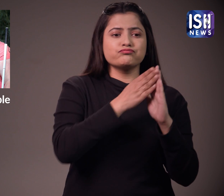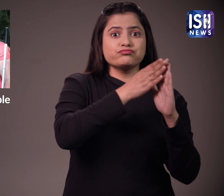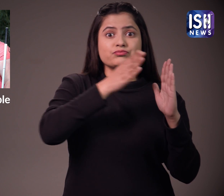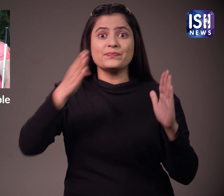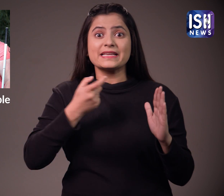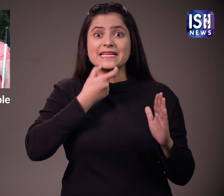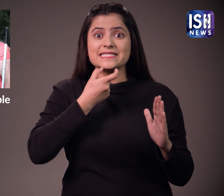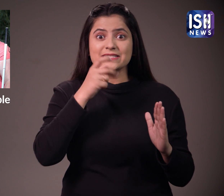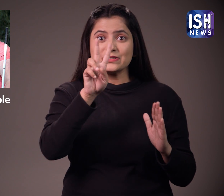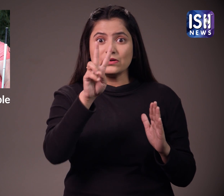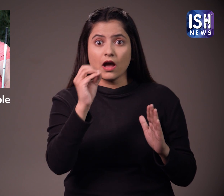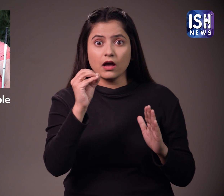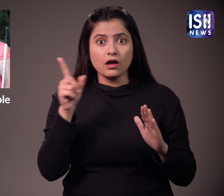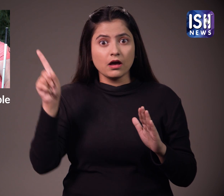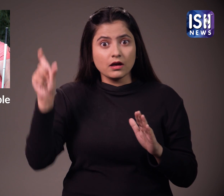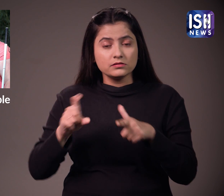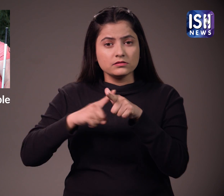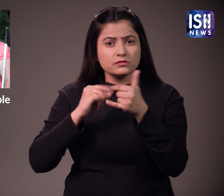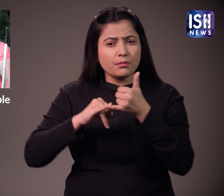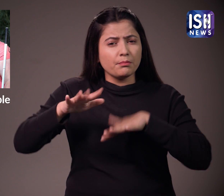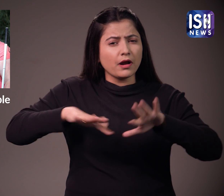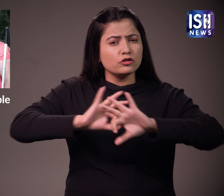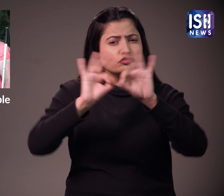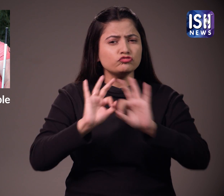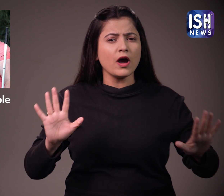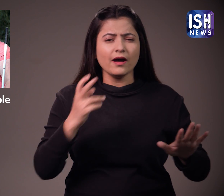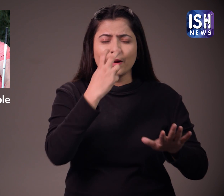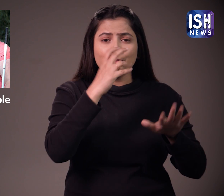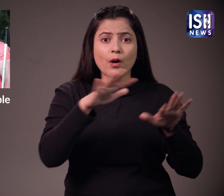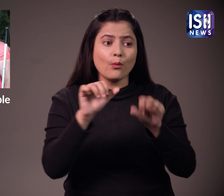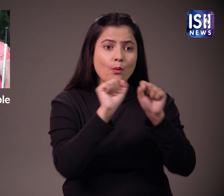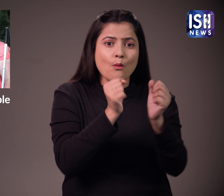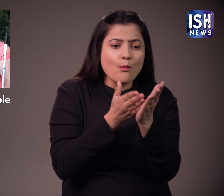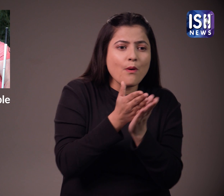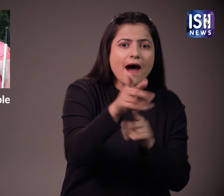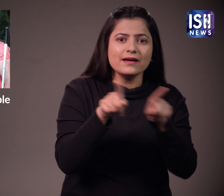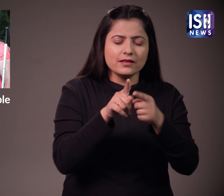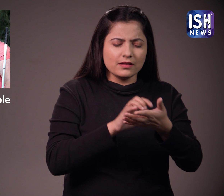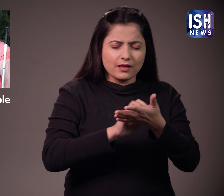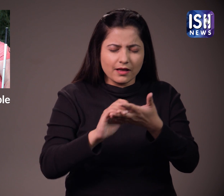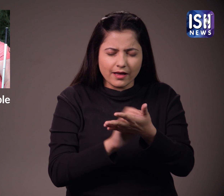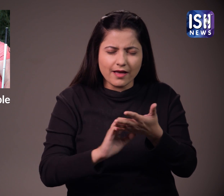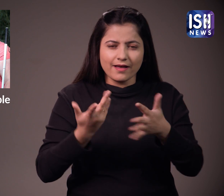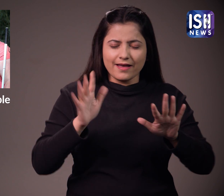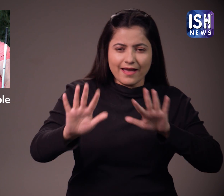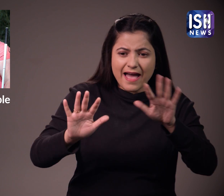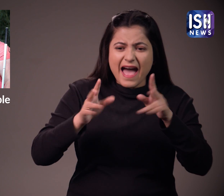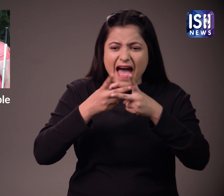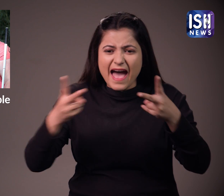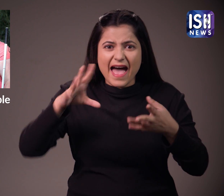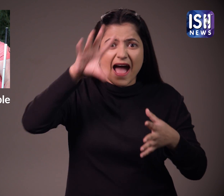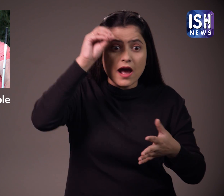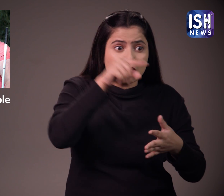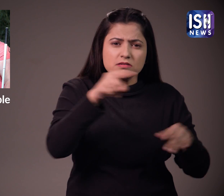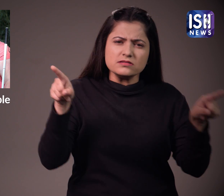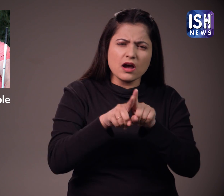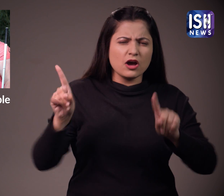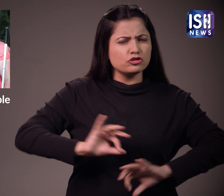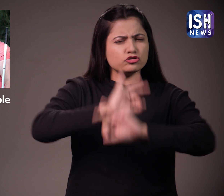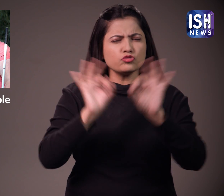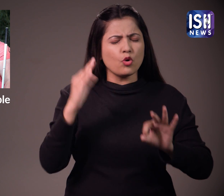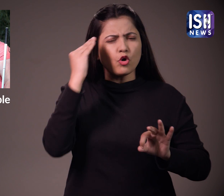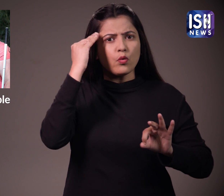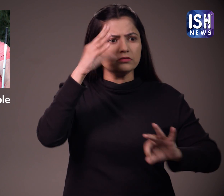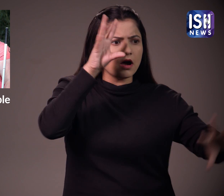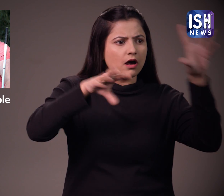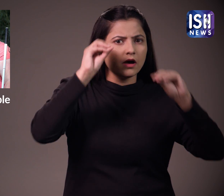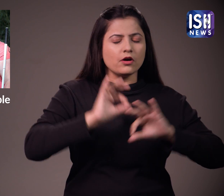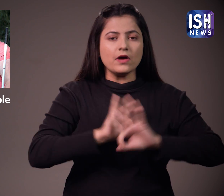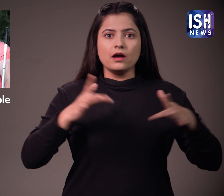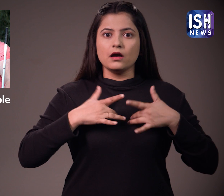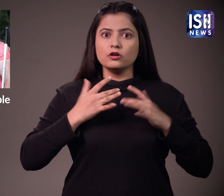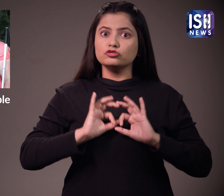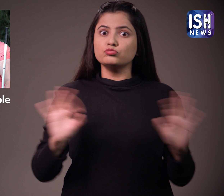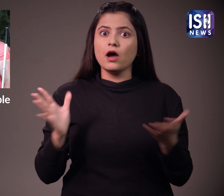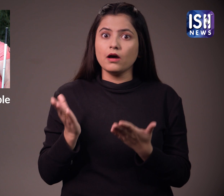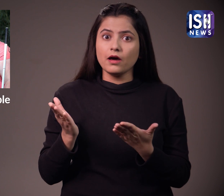By the time she was 20, she was fully fluent in Braille and had learnt all the mannerisms of Blind people.